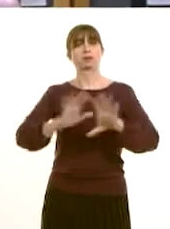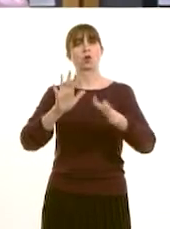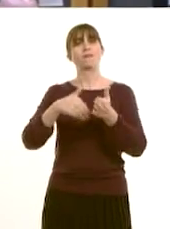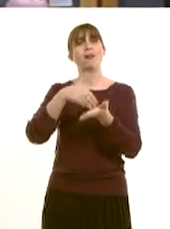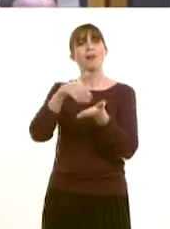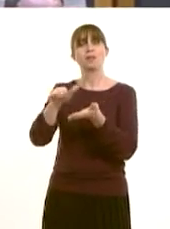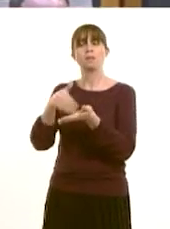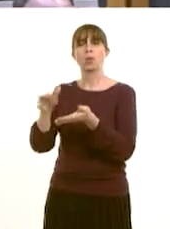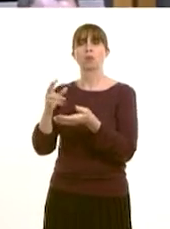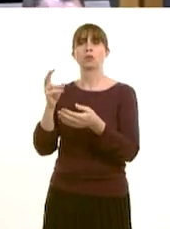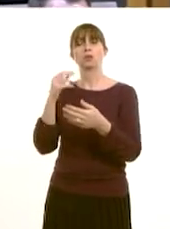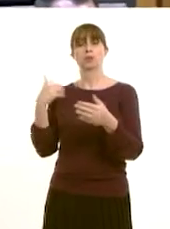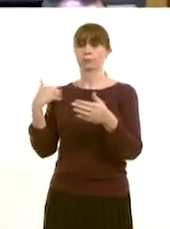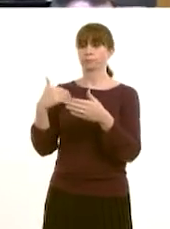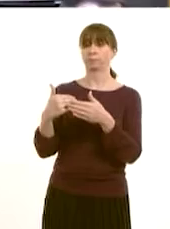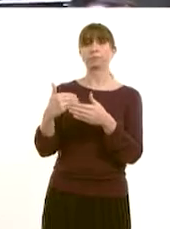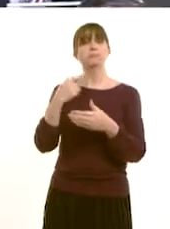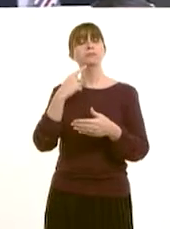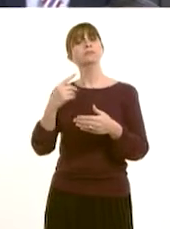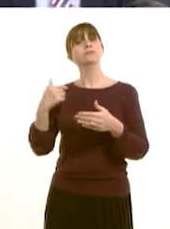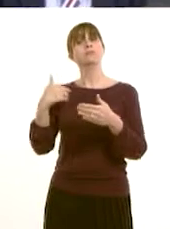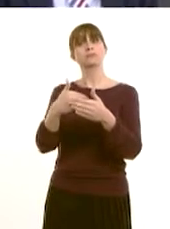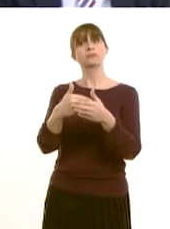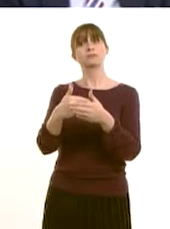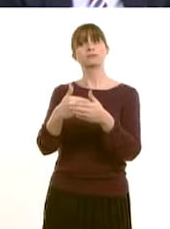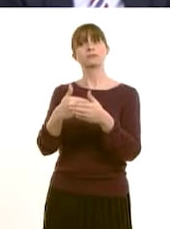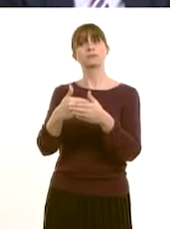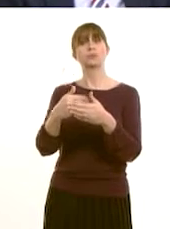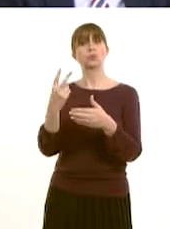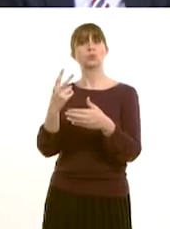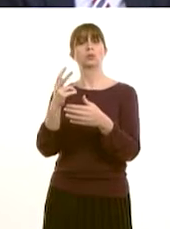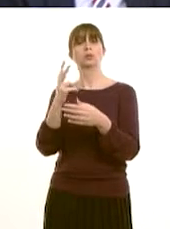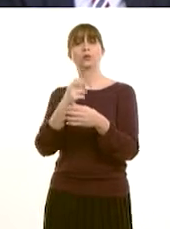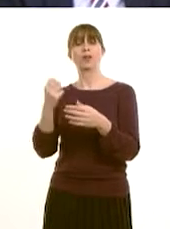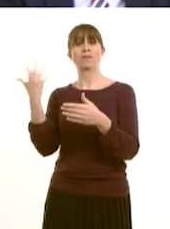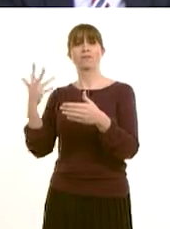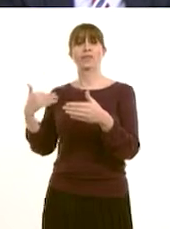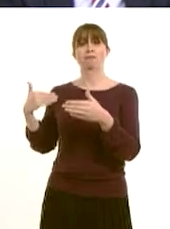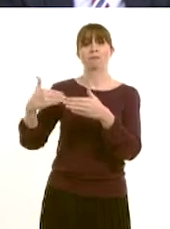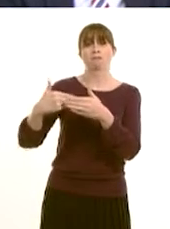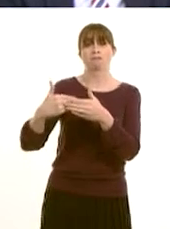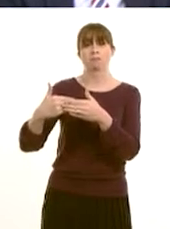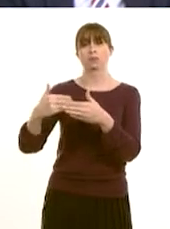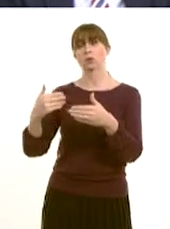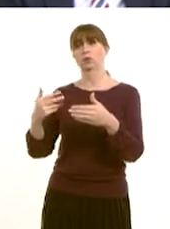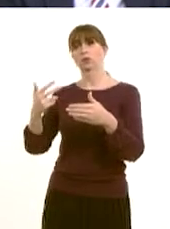quarter of 2015 show that, in the year to the third quarter of 2015, six of the 12 UK